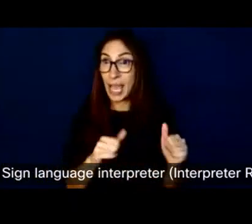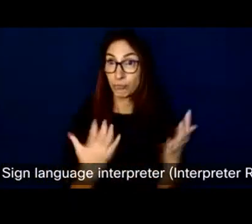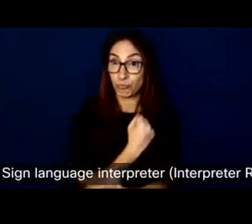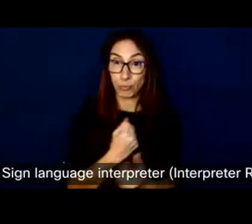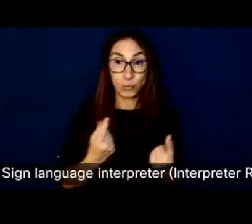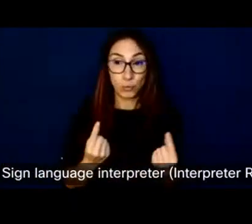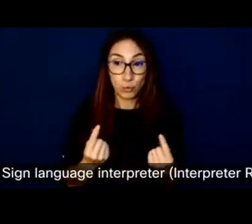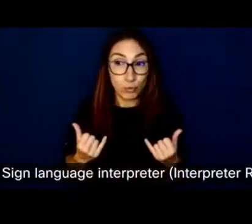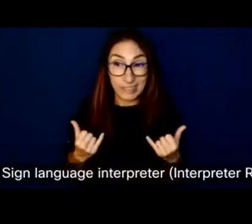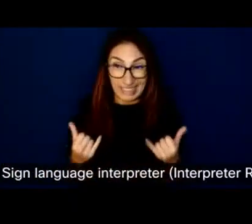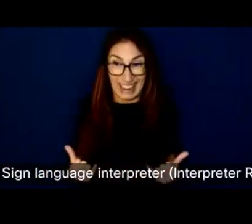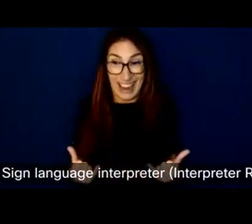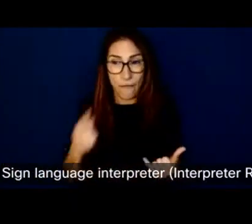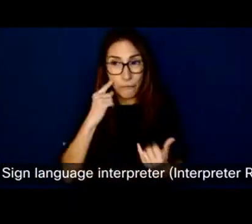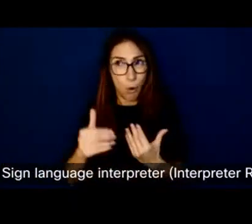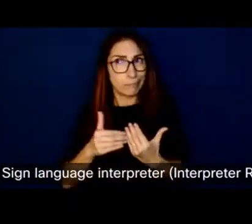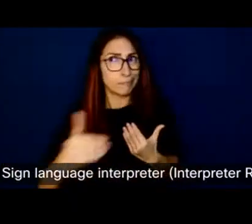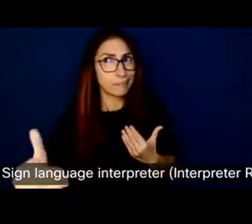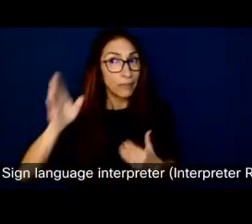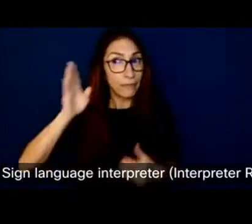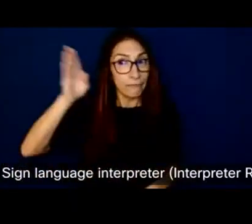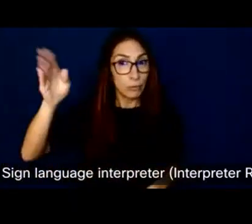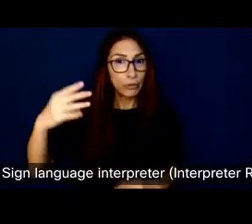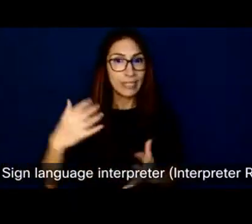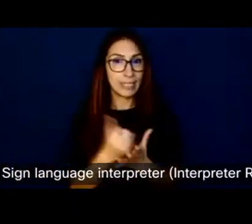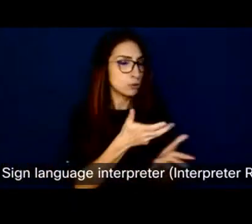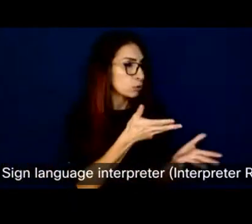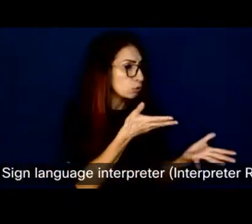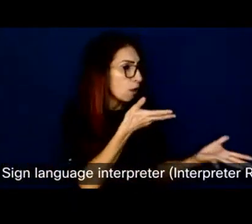to their patients who are younger than 50 about what's